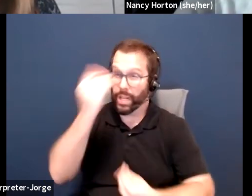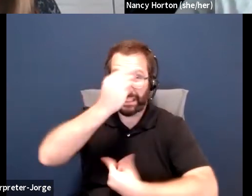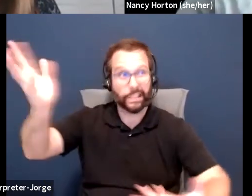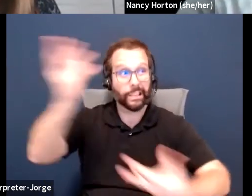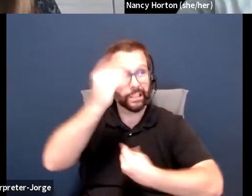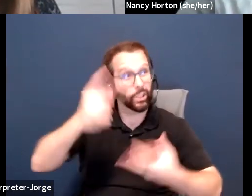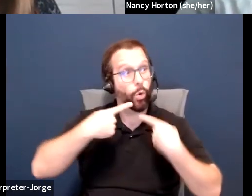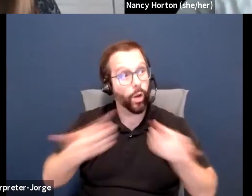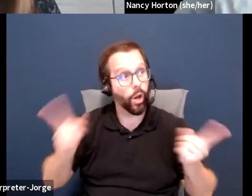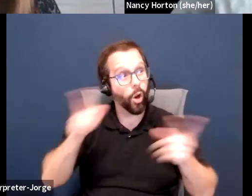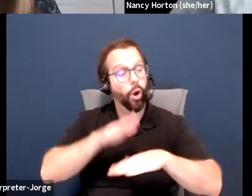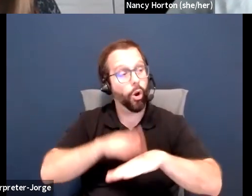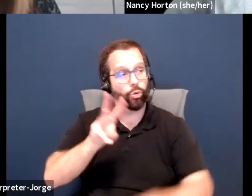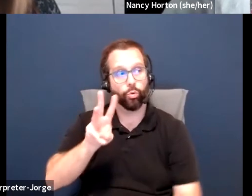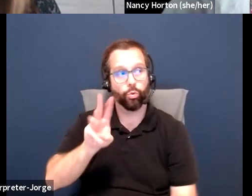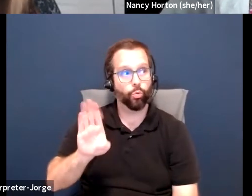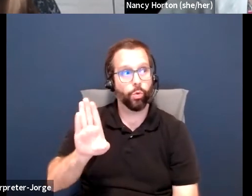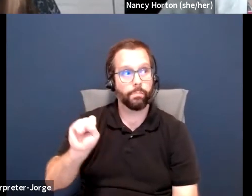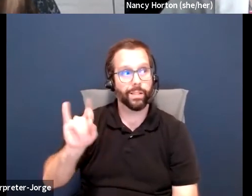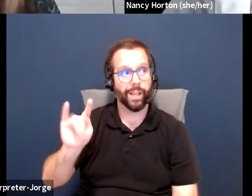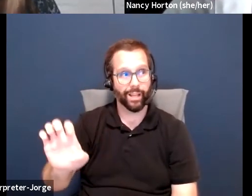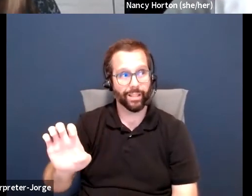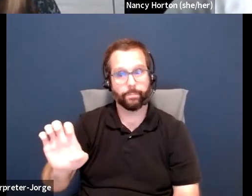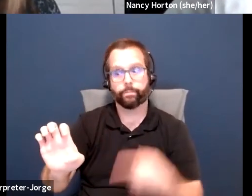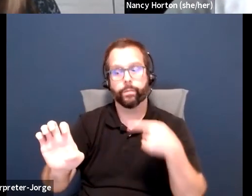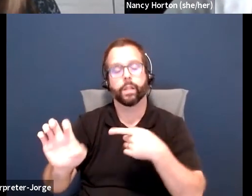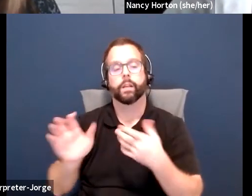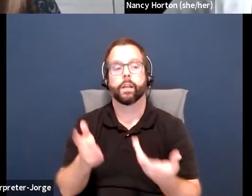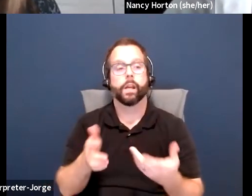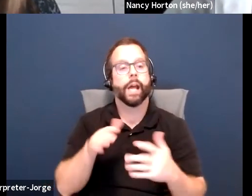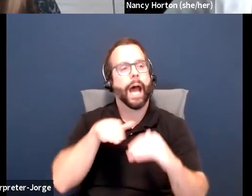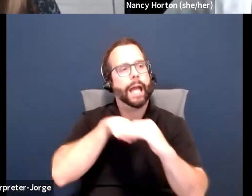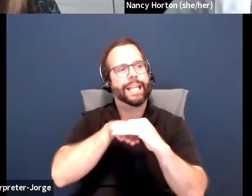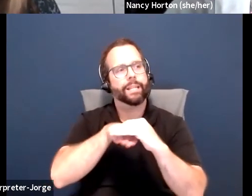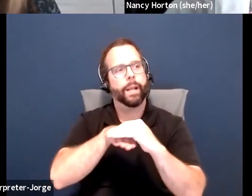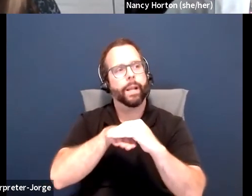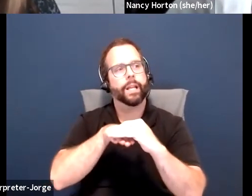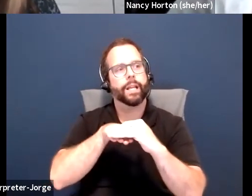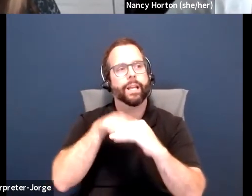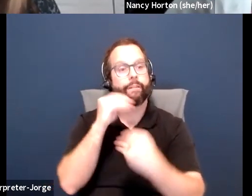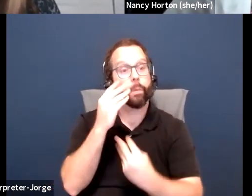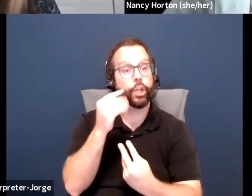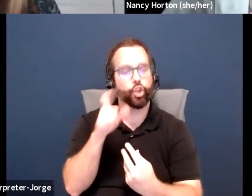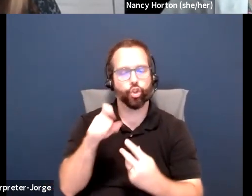to stress that point. If you are kind of putting all information out on a website, then the information about